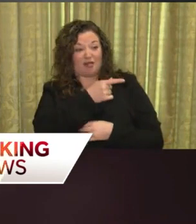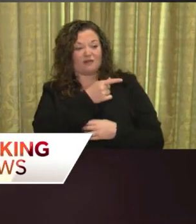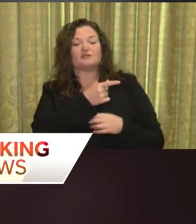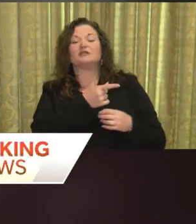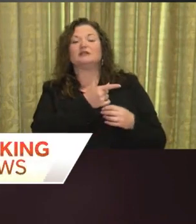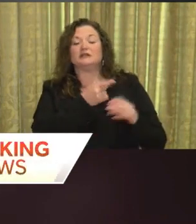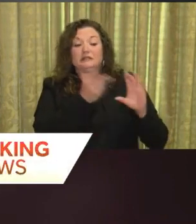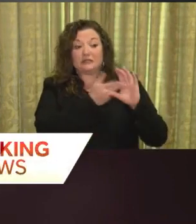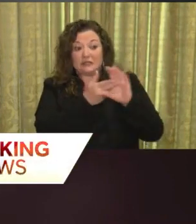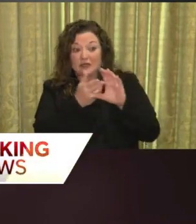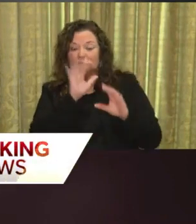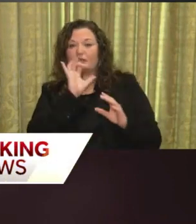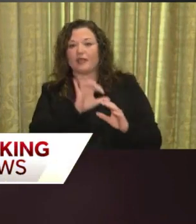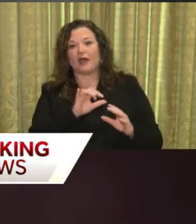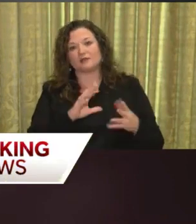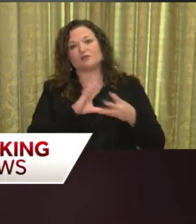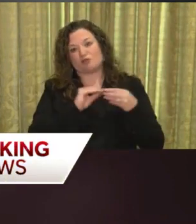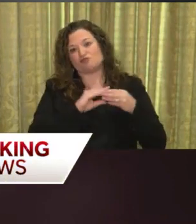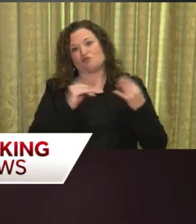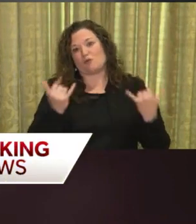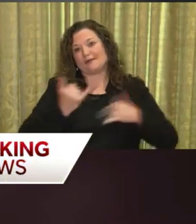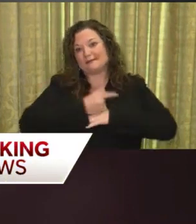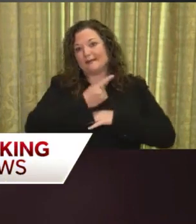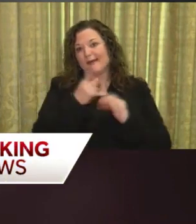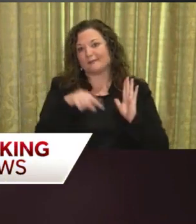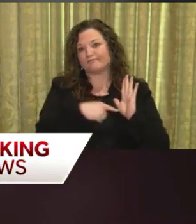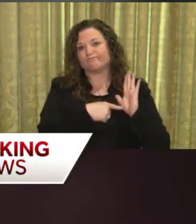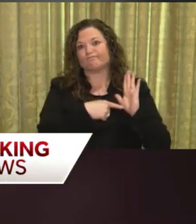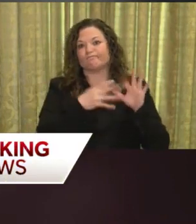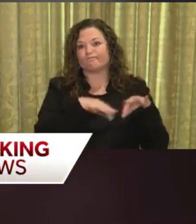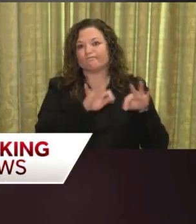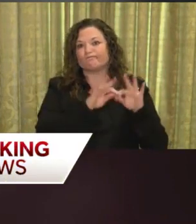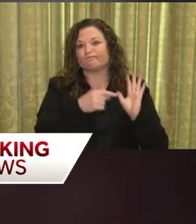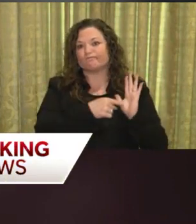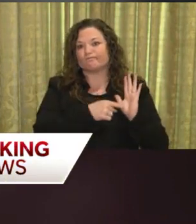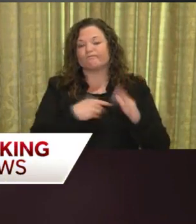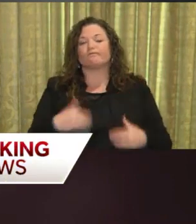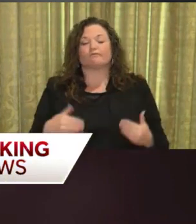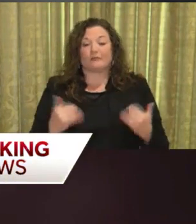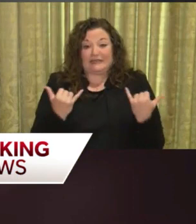SO WE'L’ STAY TUNED FORHE T REST OF THE WEEK, BUT THE